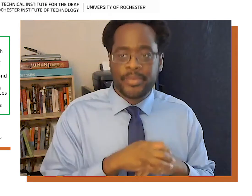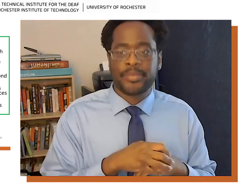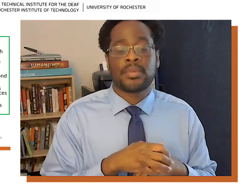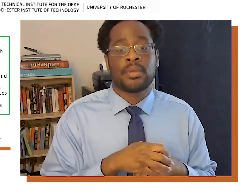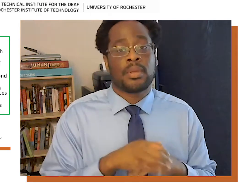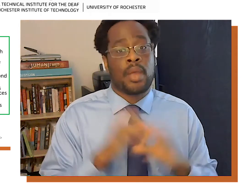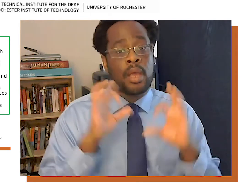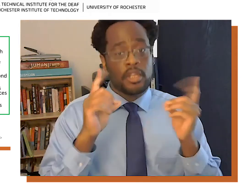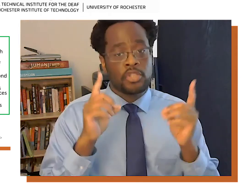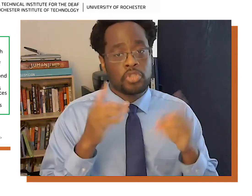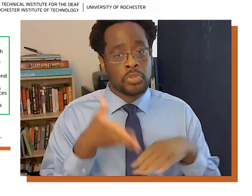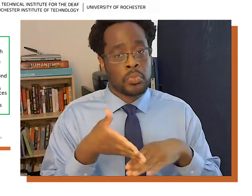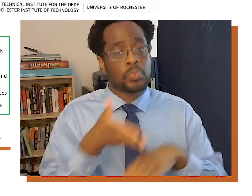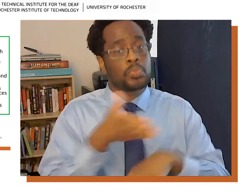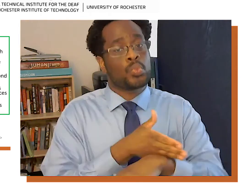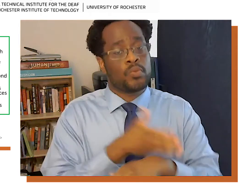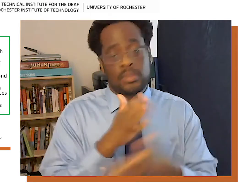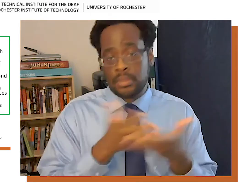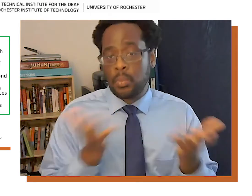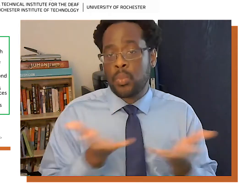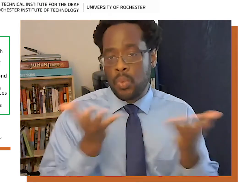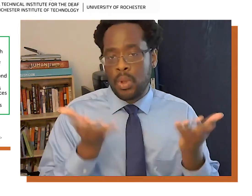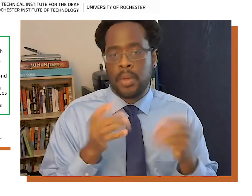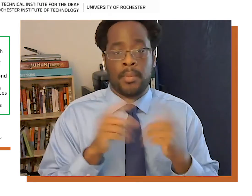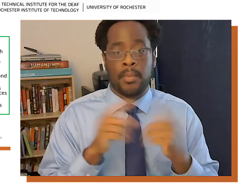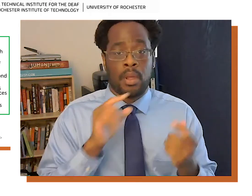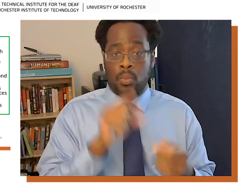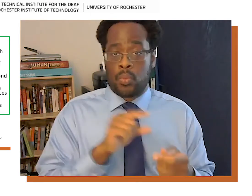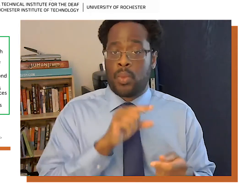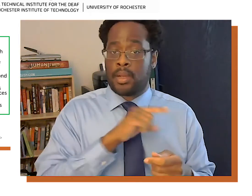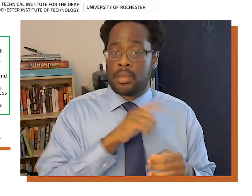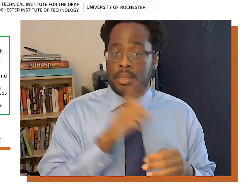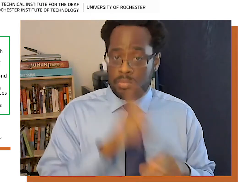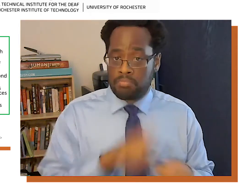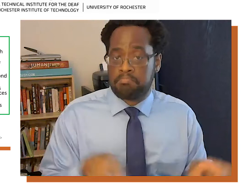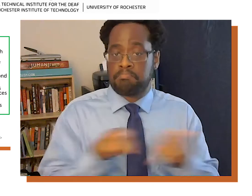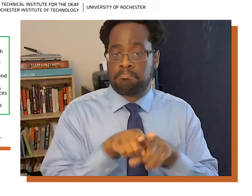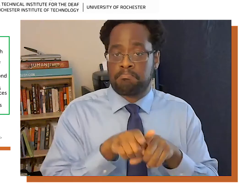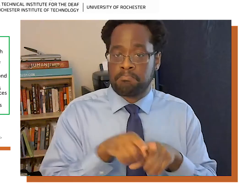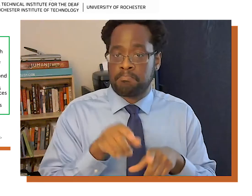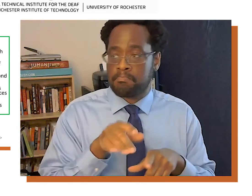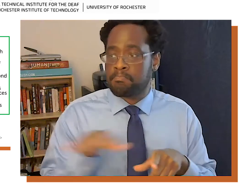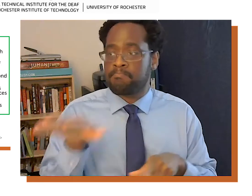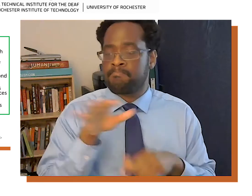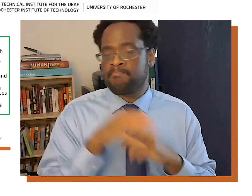It has improved somewhat, but it seems that the quality might be similar